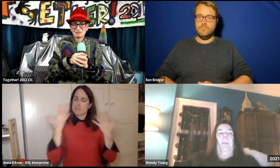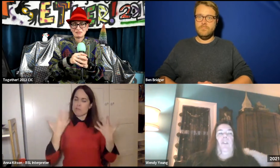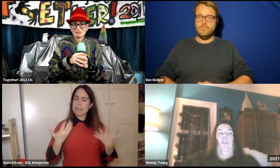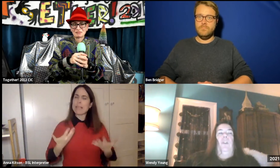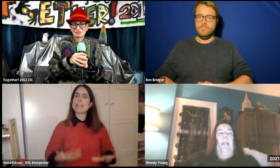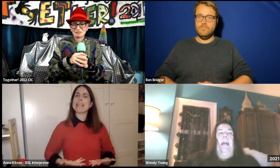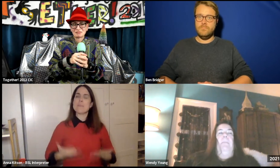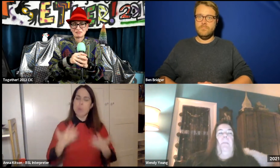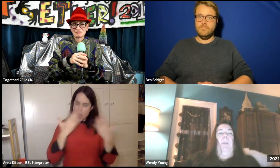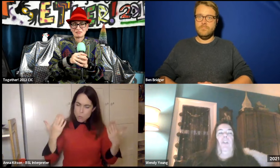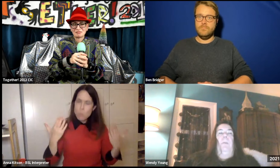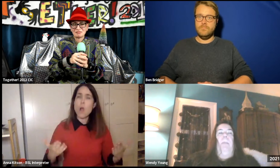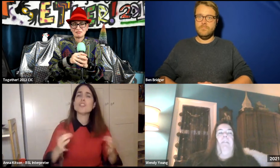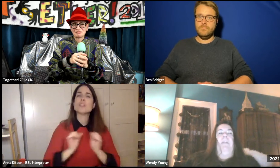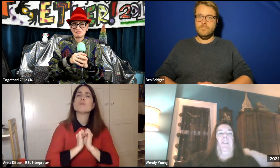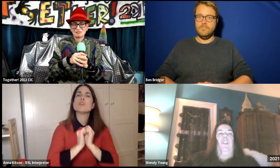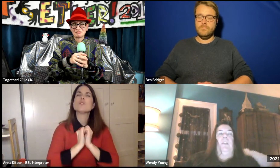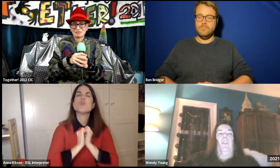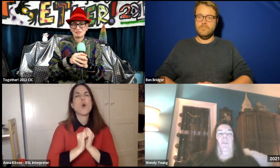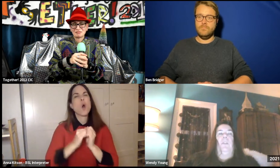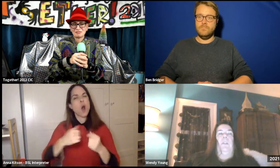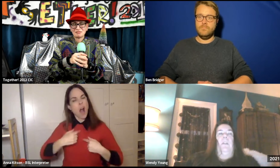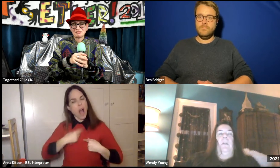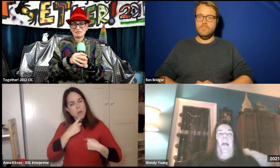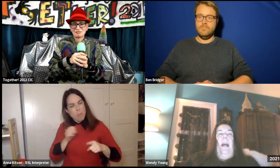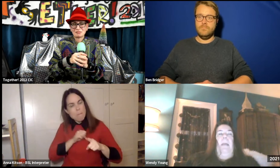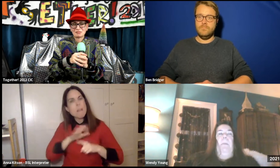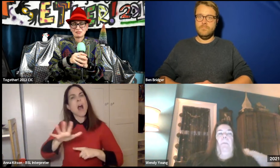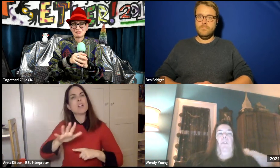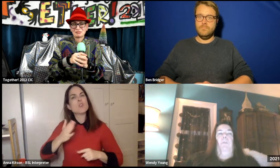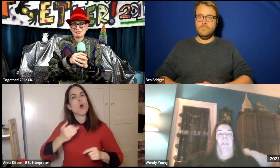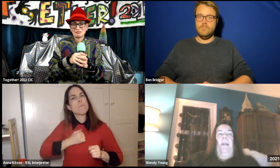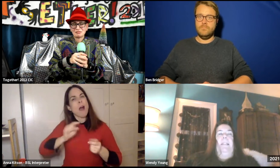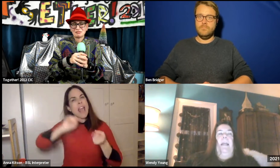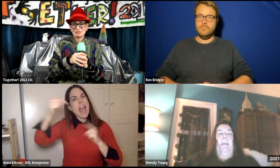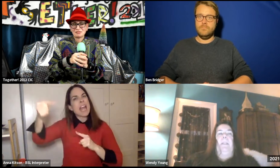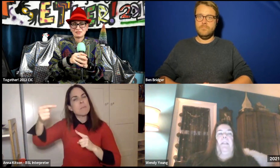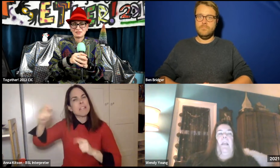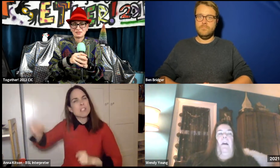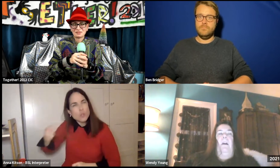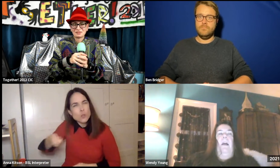adored I'm the blood on my avenger's sword, I'm a moon flight, I'm a star,